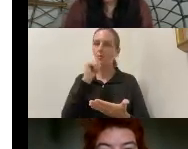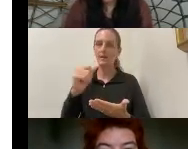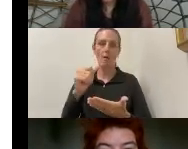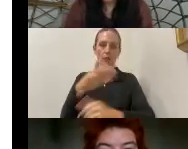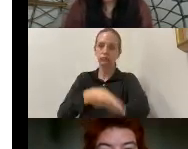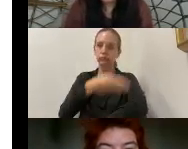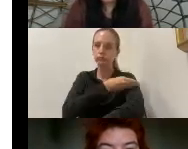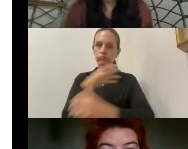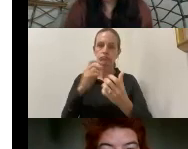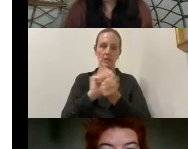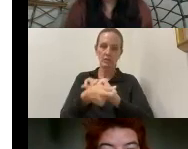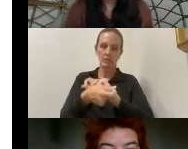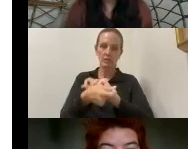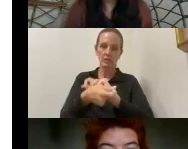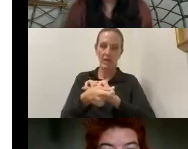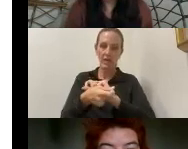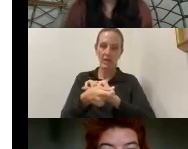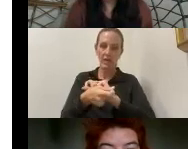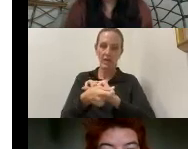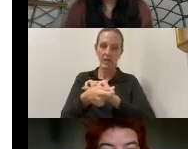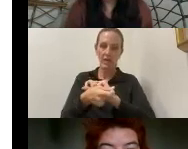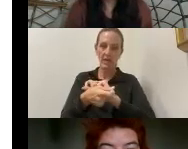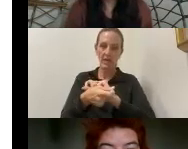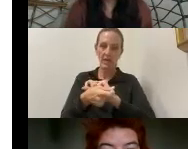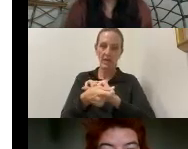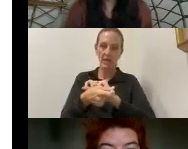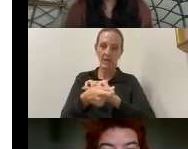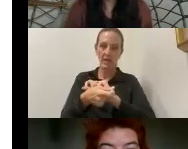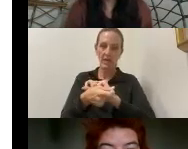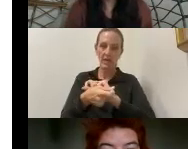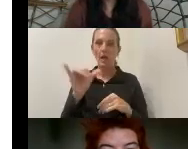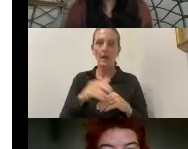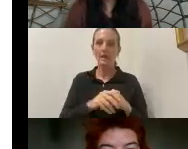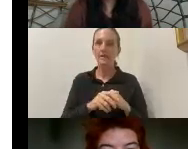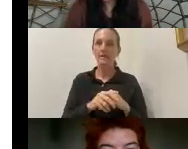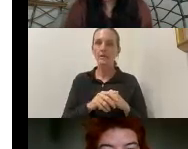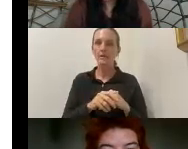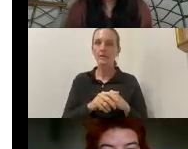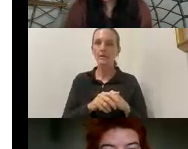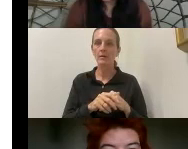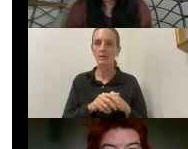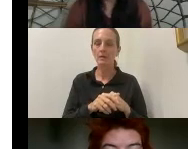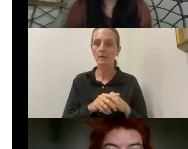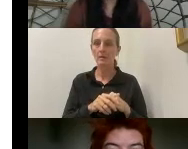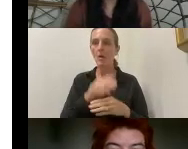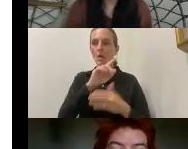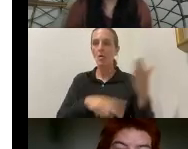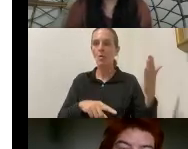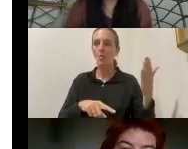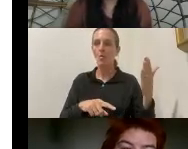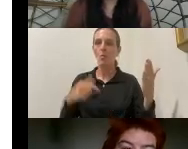Changes such as [Sound cut out], such as in Lil’wat that we've seen.